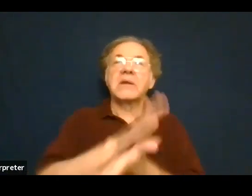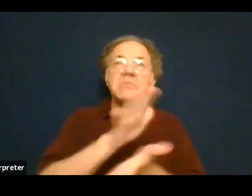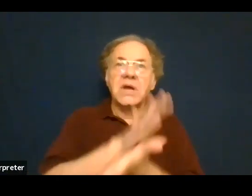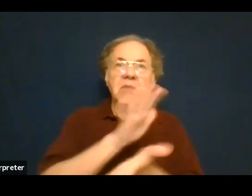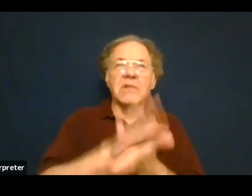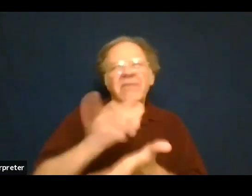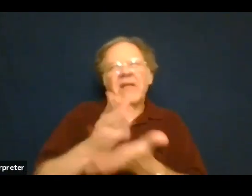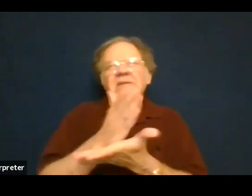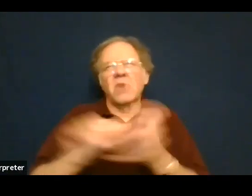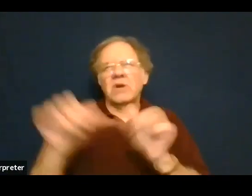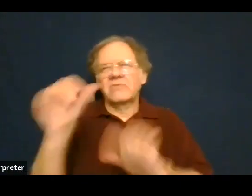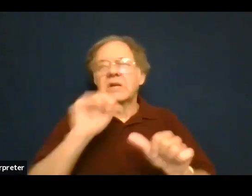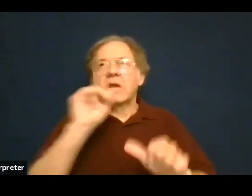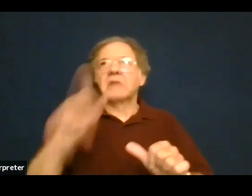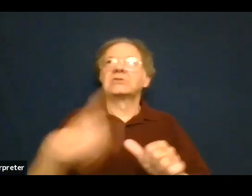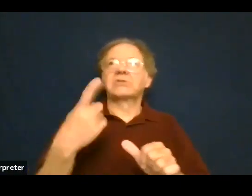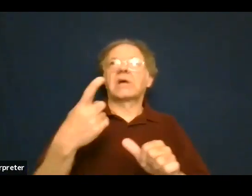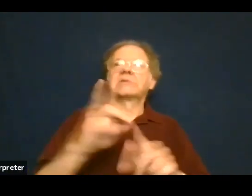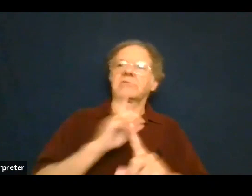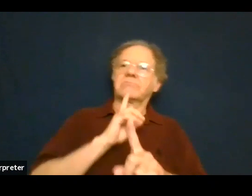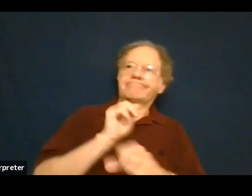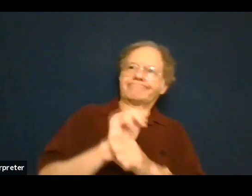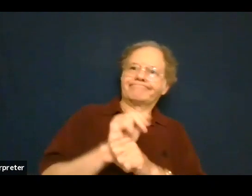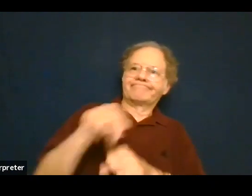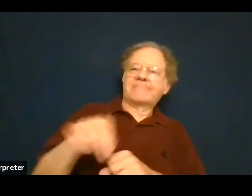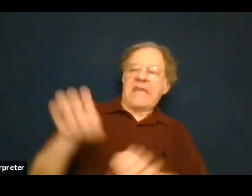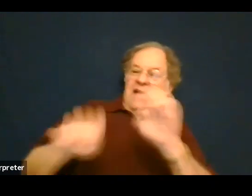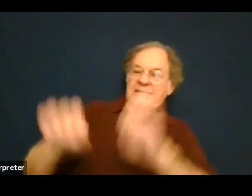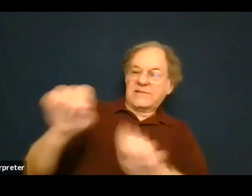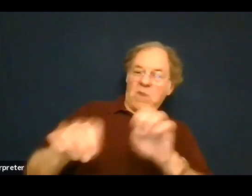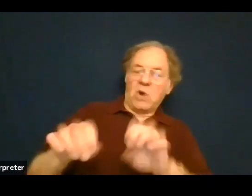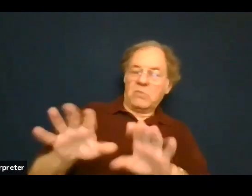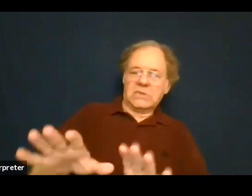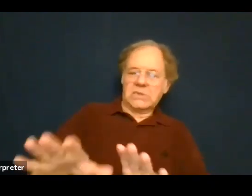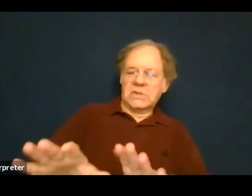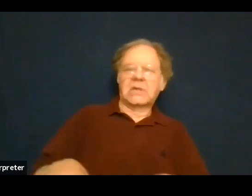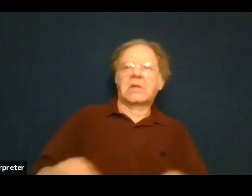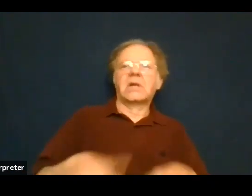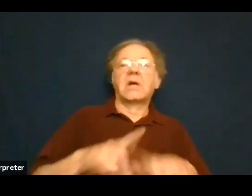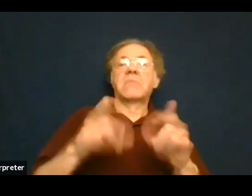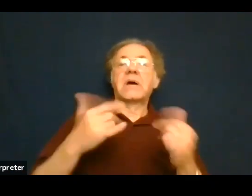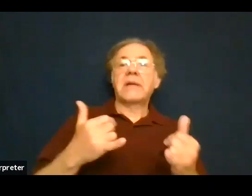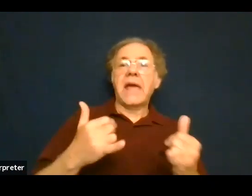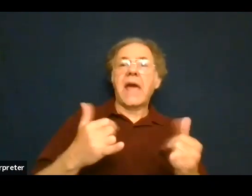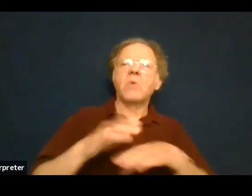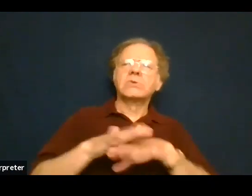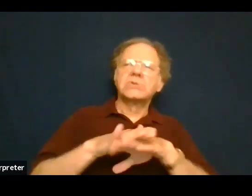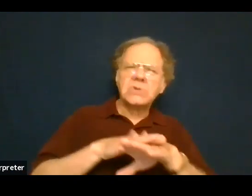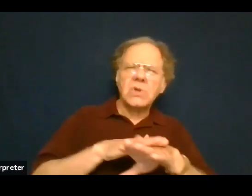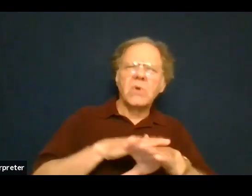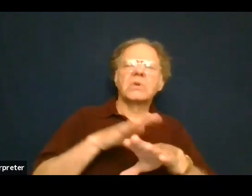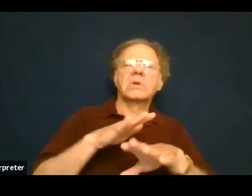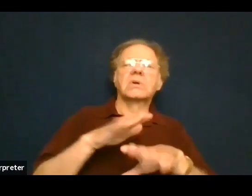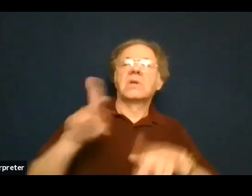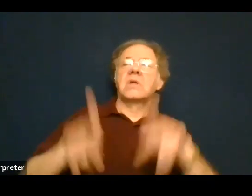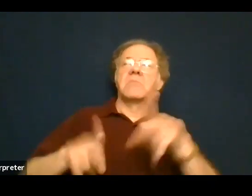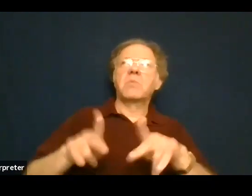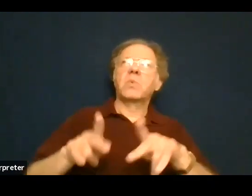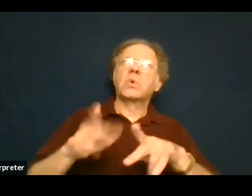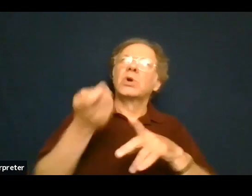the actual experimentation. But now, slowly-- and people were just doing the bare minimum, like keeping the fish alive.